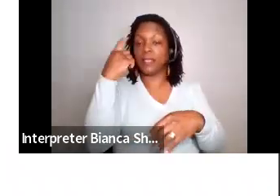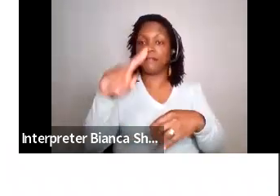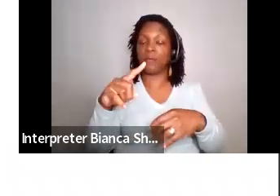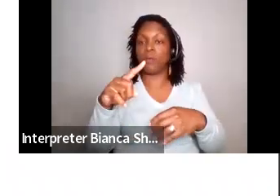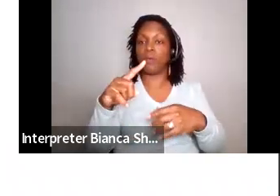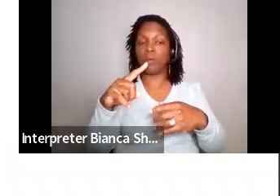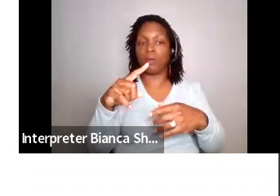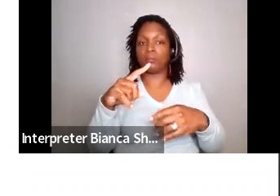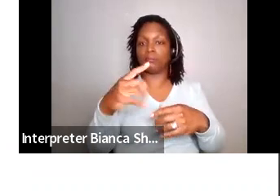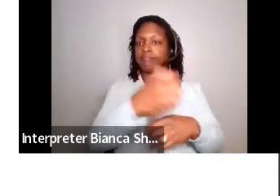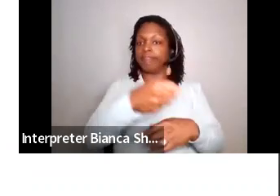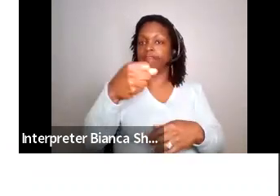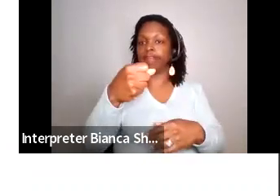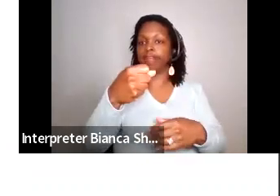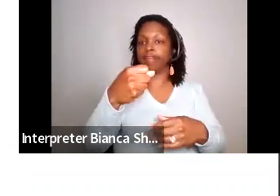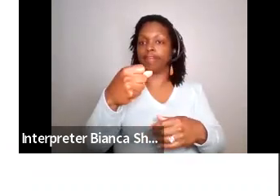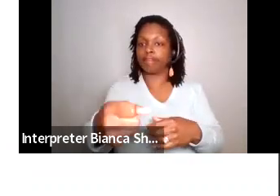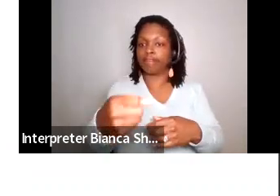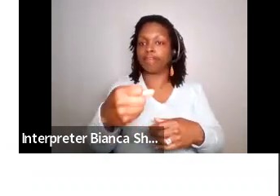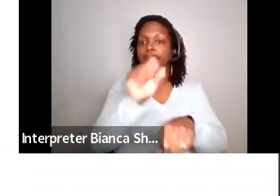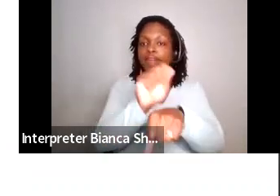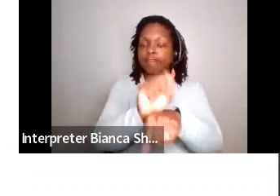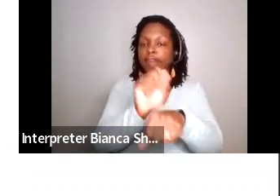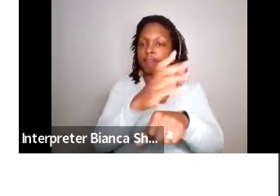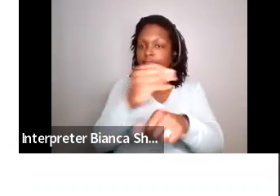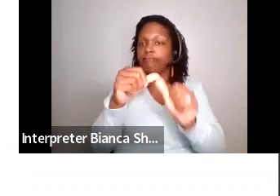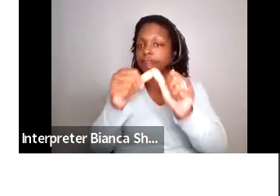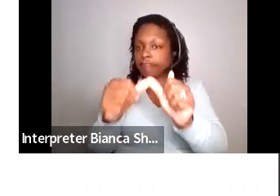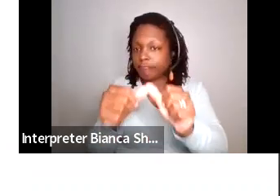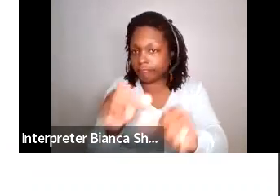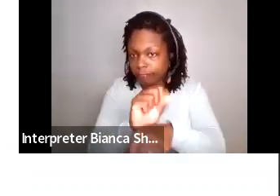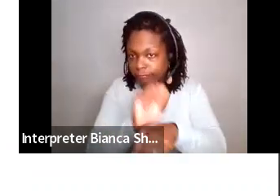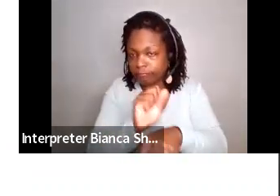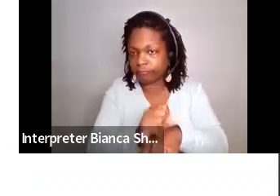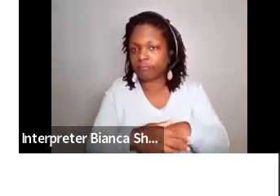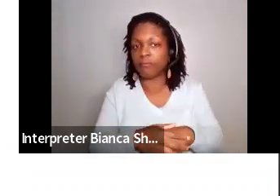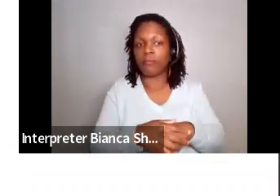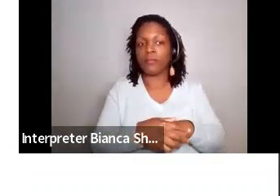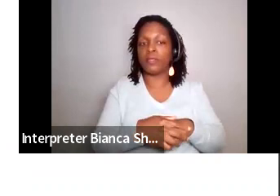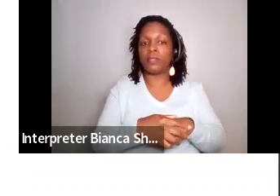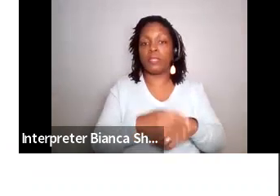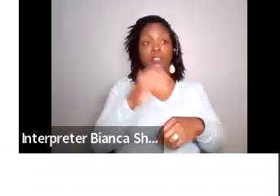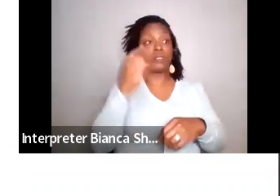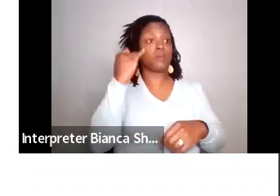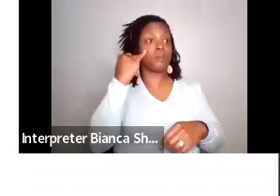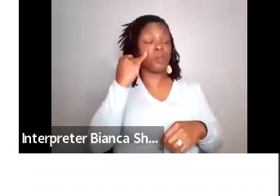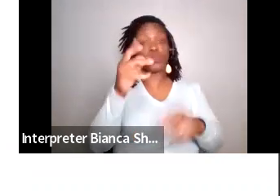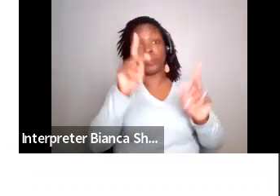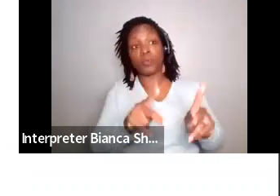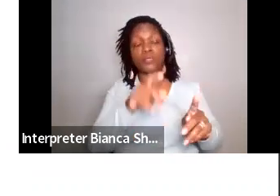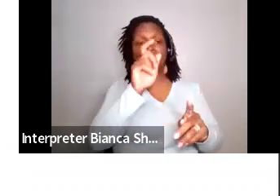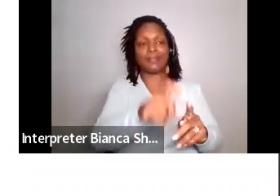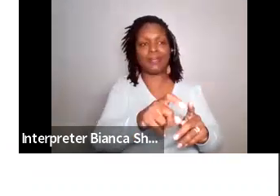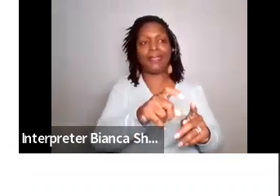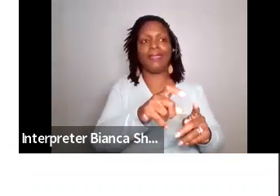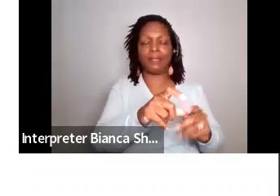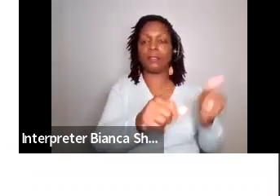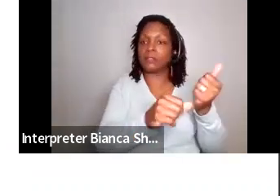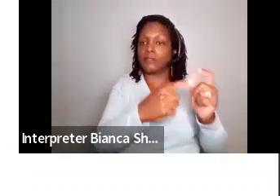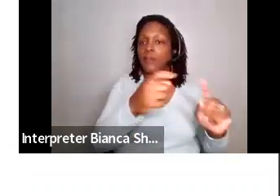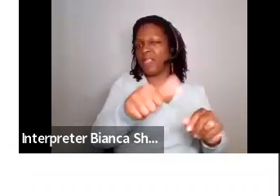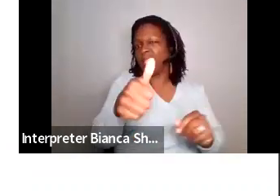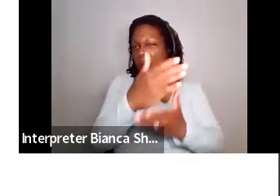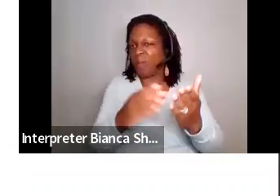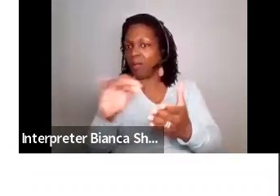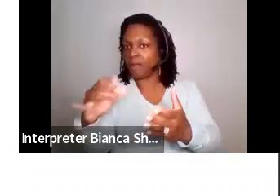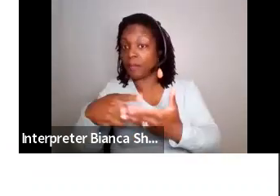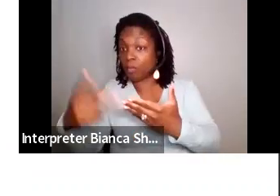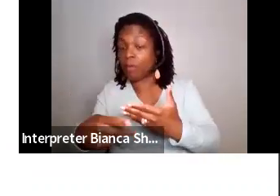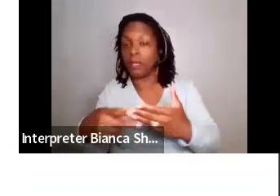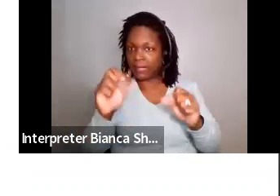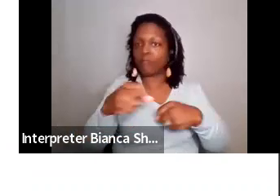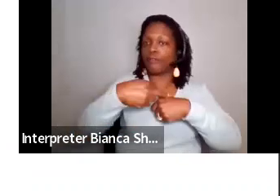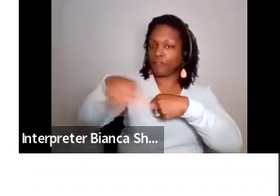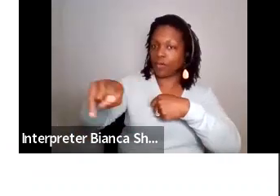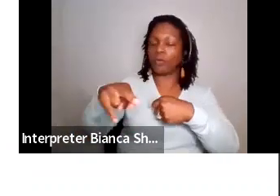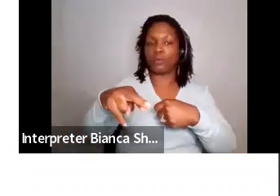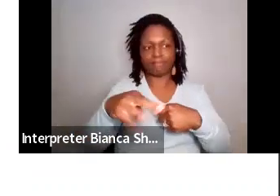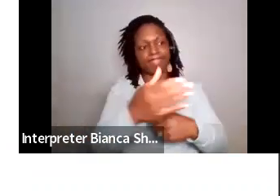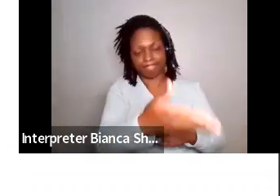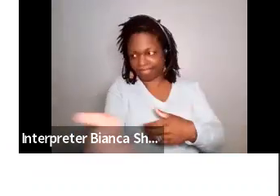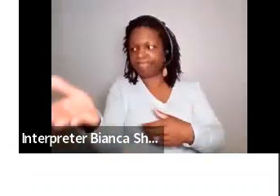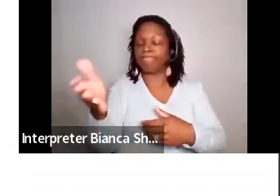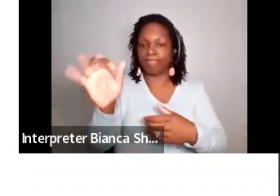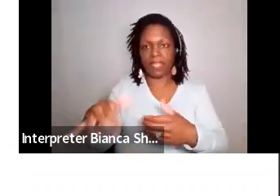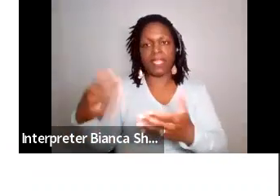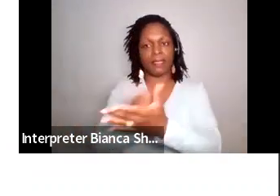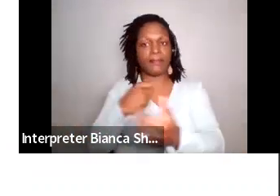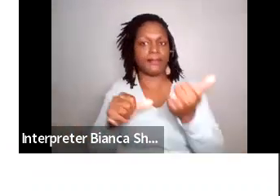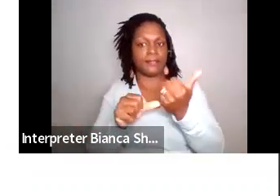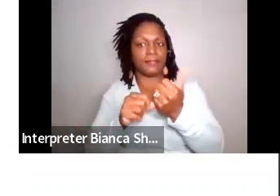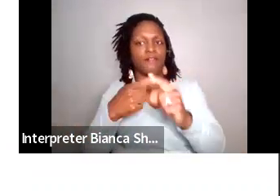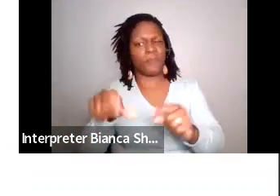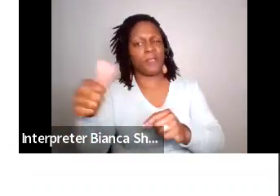employment. So we are not all encompassing If there's an individual who may need assistance from another component of the ticket to work program, they will be referred for assistance to those programs, as well few weeks